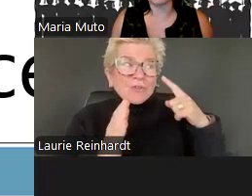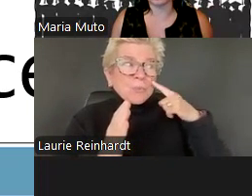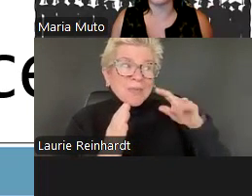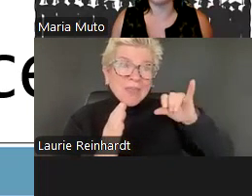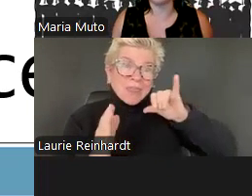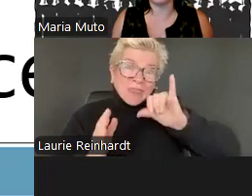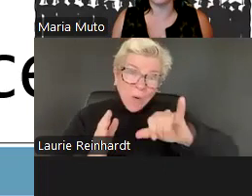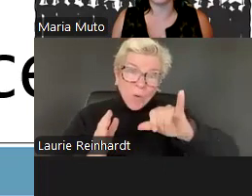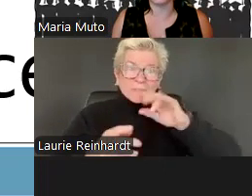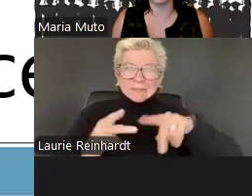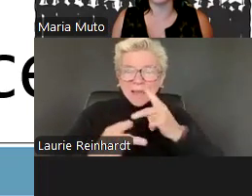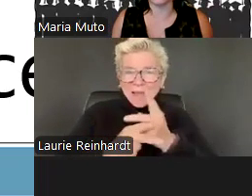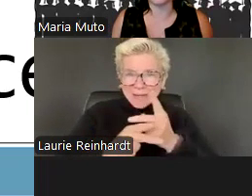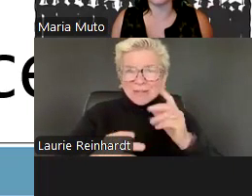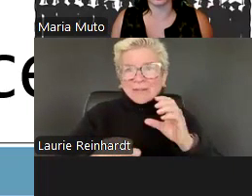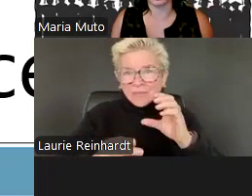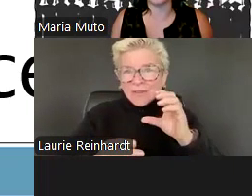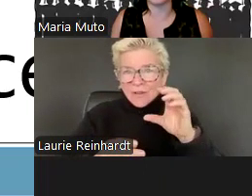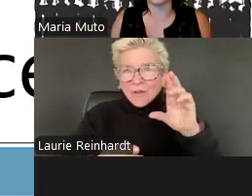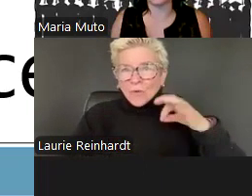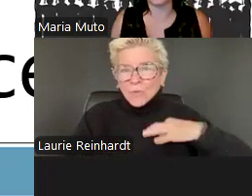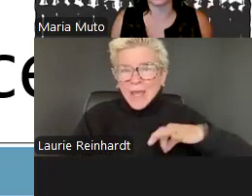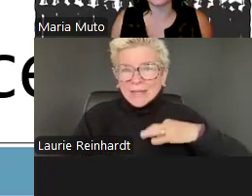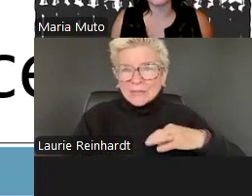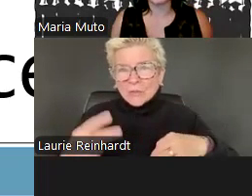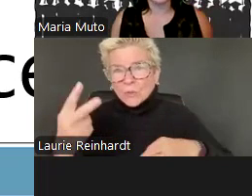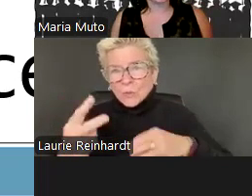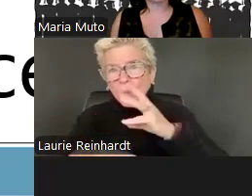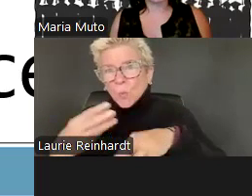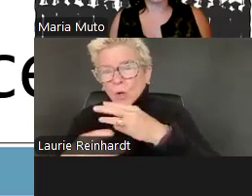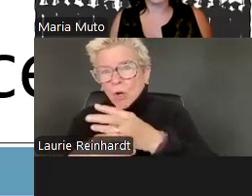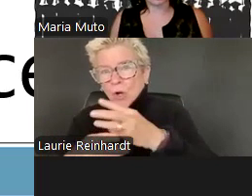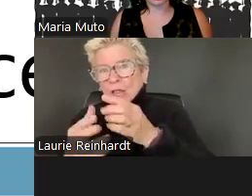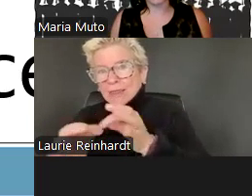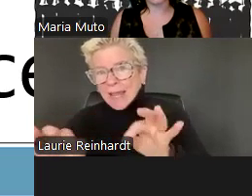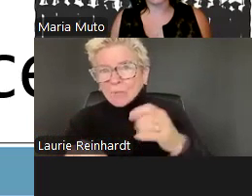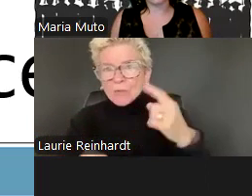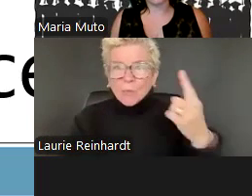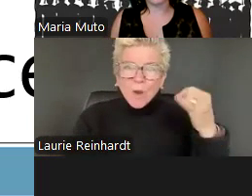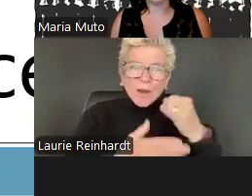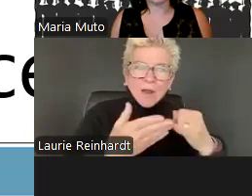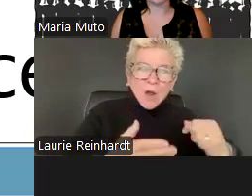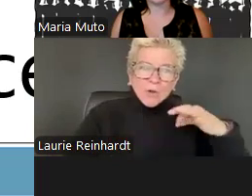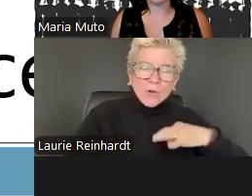to be two World Language credits and one art credit if they want to pursue admissions to